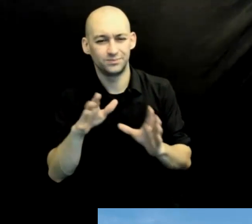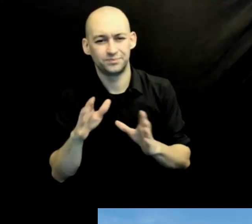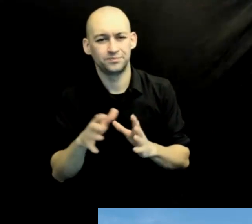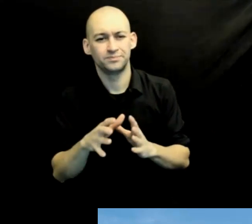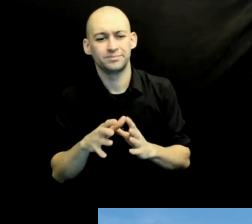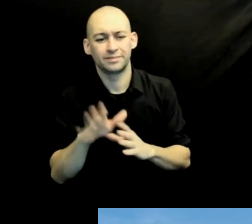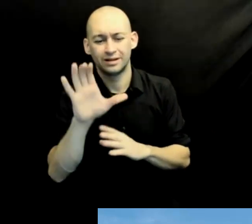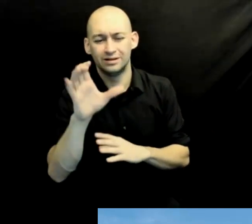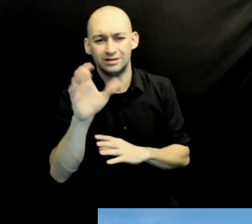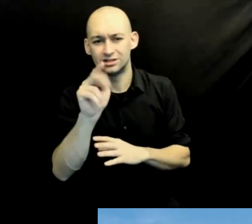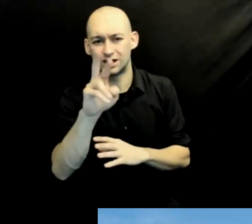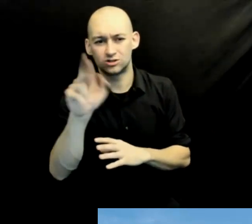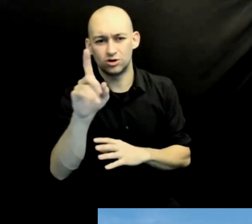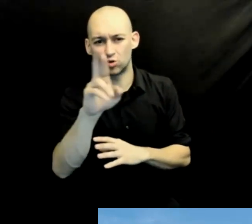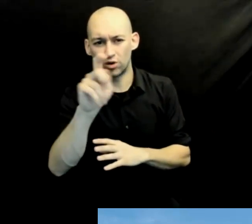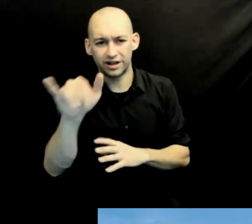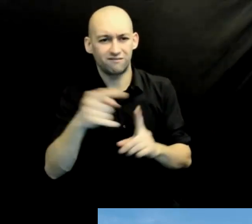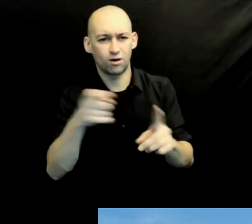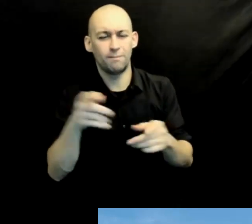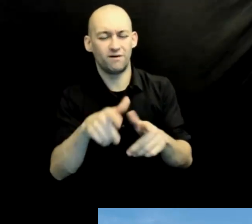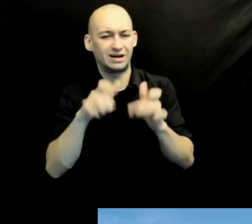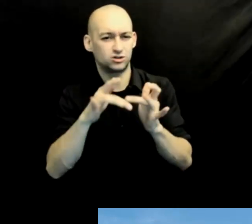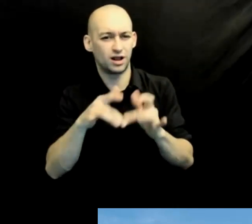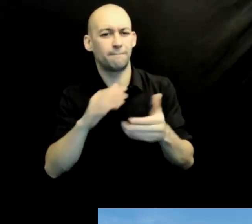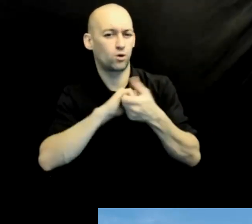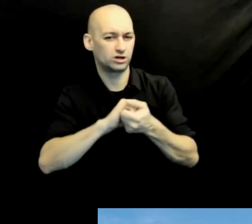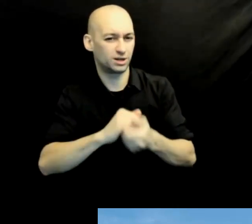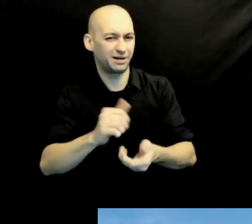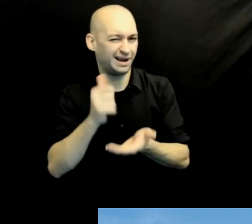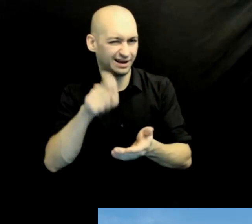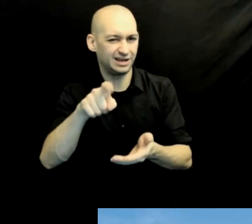Daugherty from Broadband Equity Partnership. I think I need your help on this. We're required